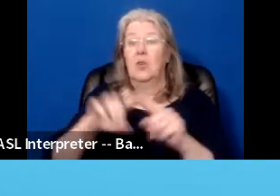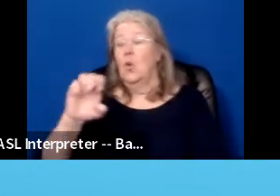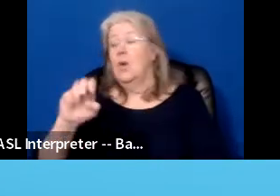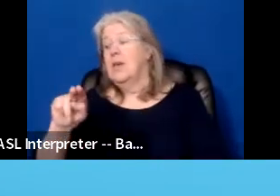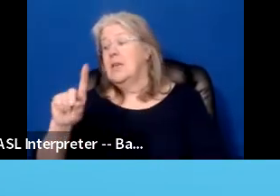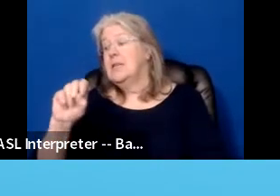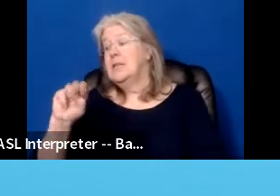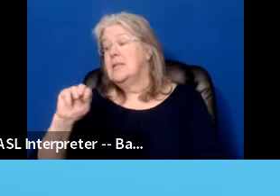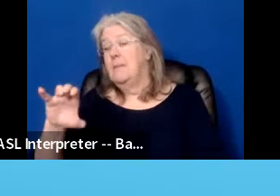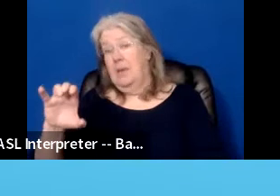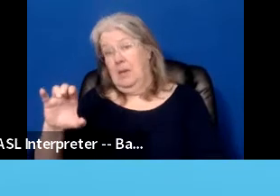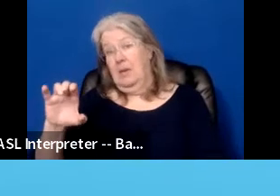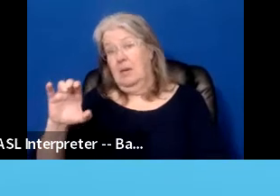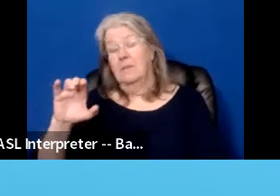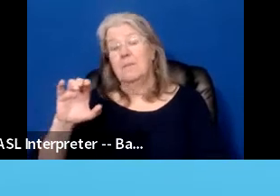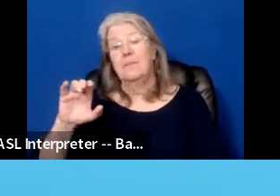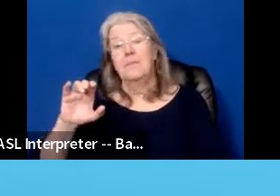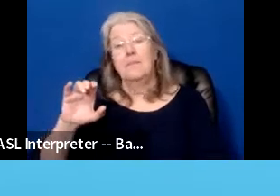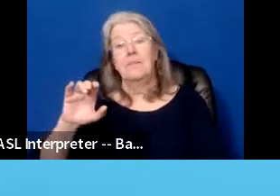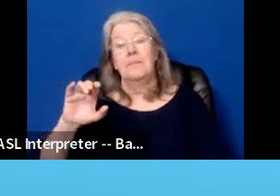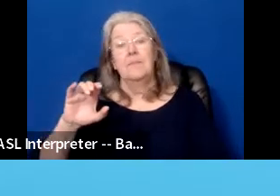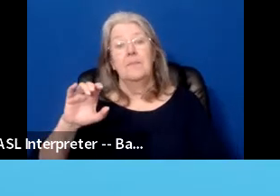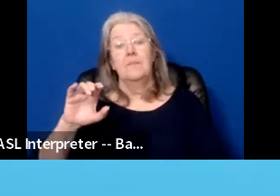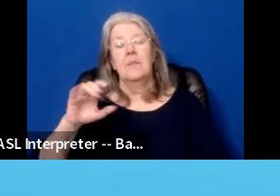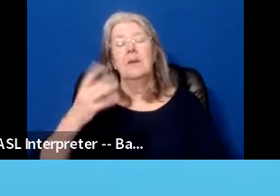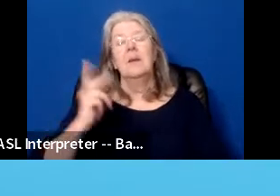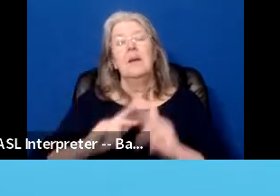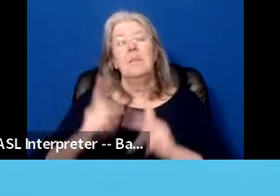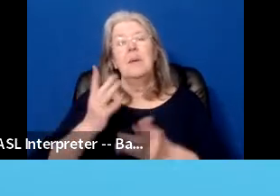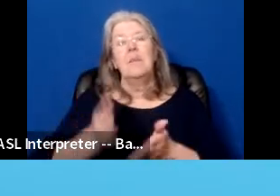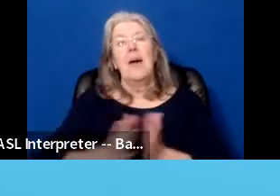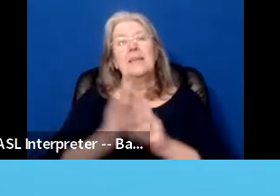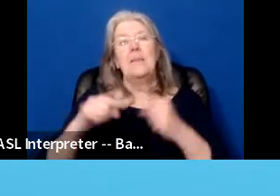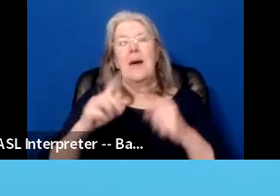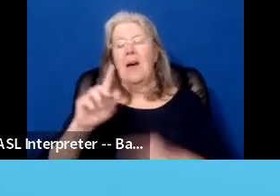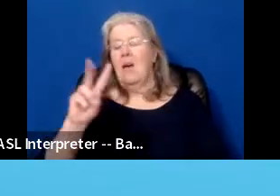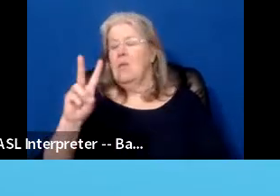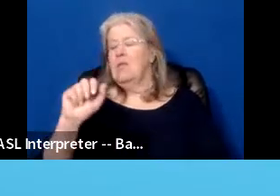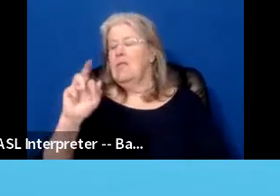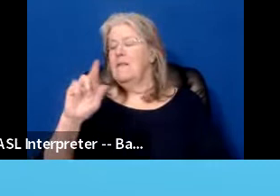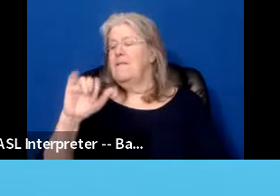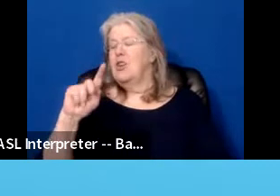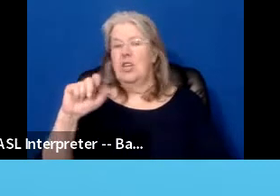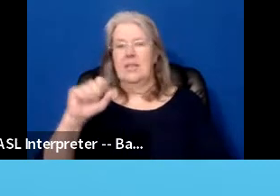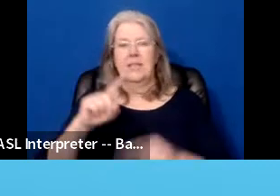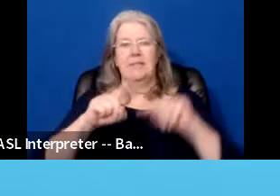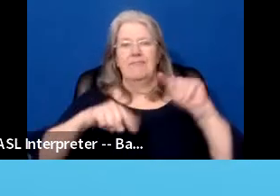So people ask about variance. So I have a picture on the screen of a rack of clothing. So like